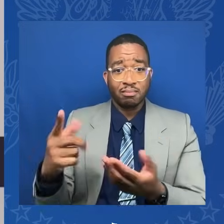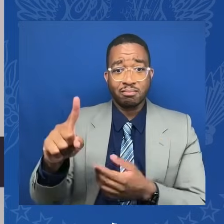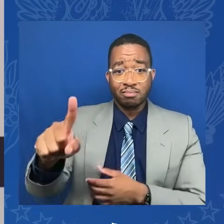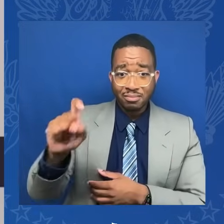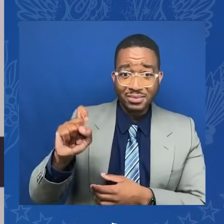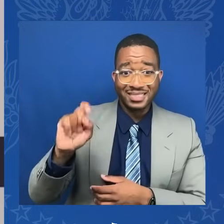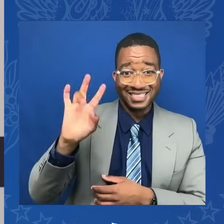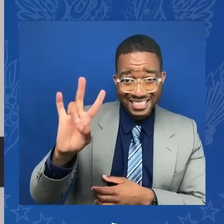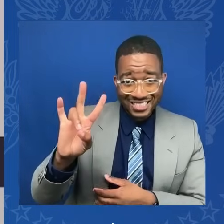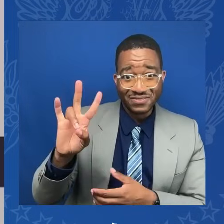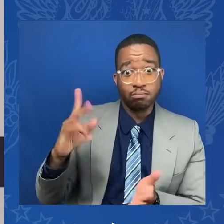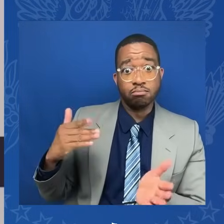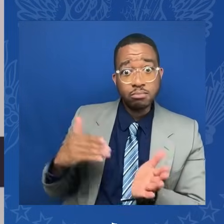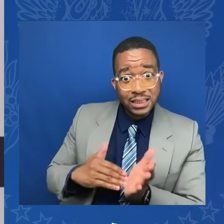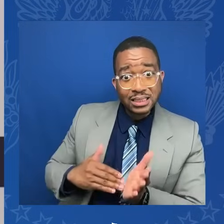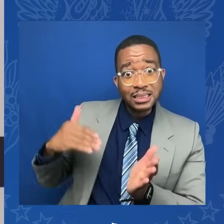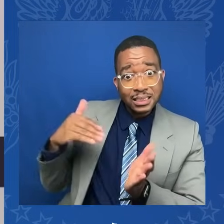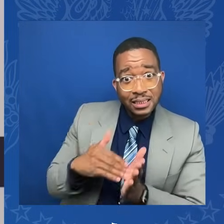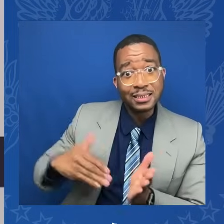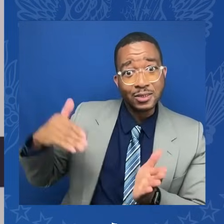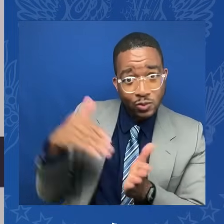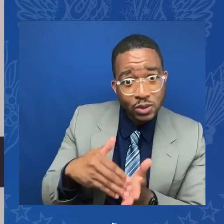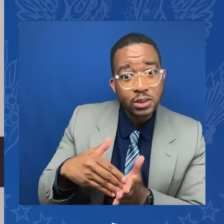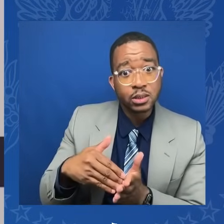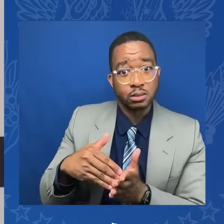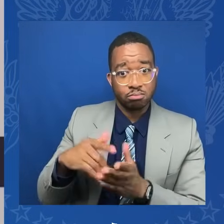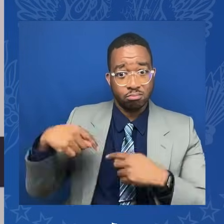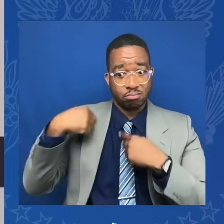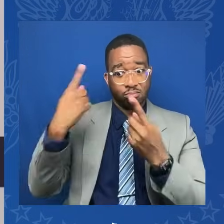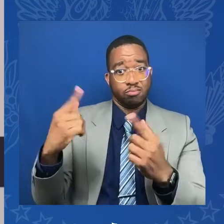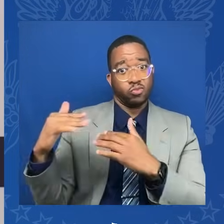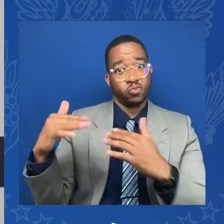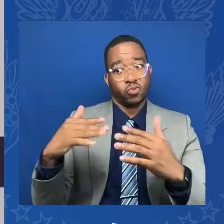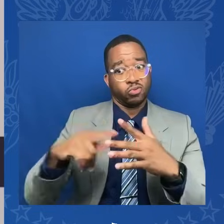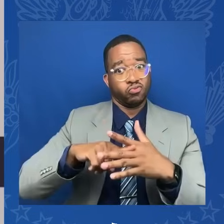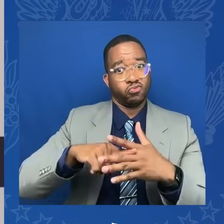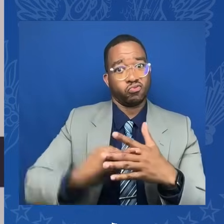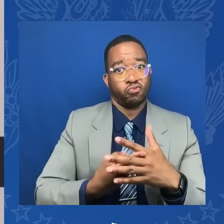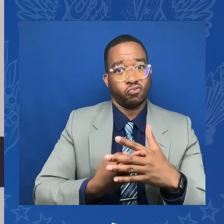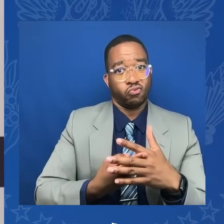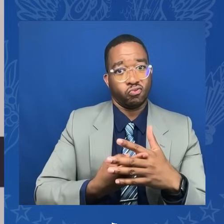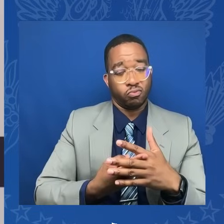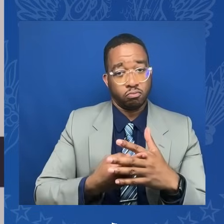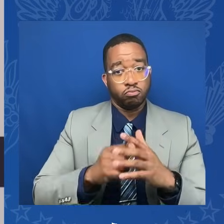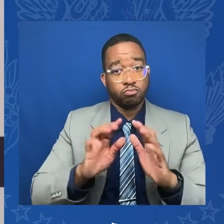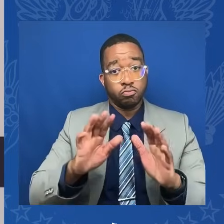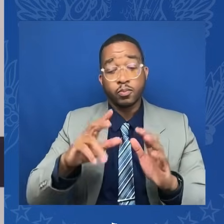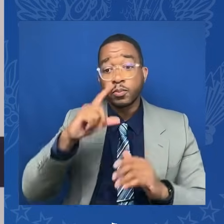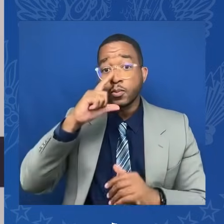because we know what happens if Putin succeeds in su- -- in subjugating Ukraine, and it won't --